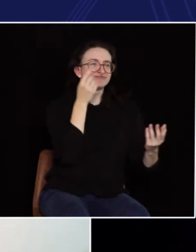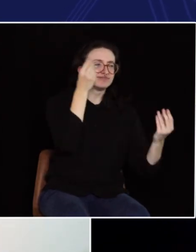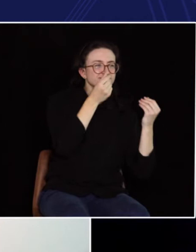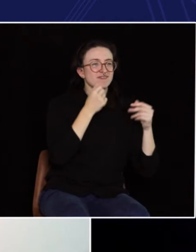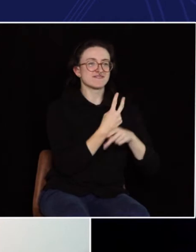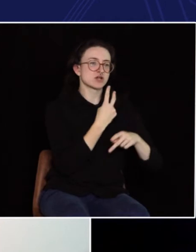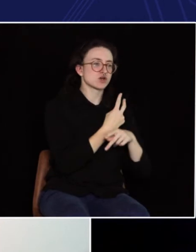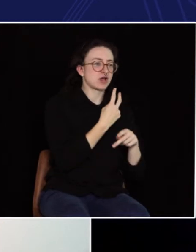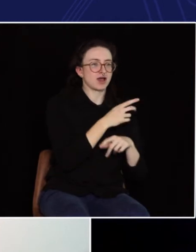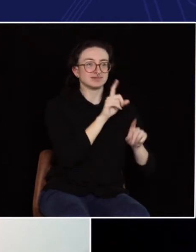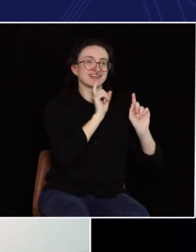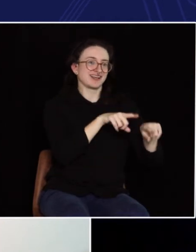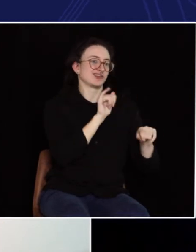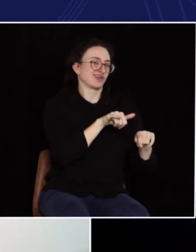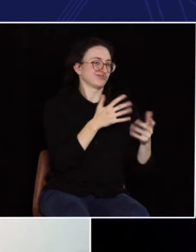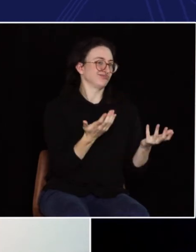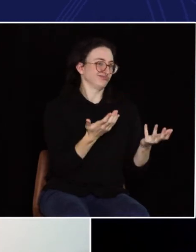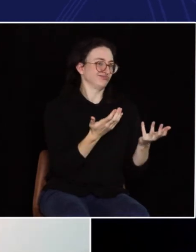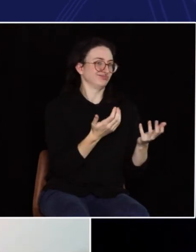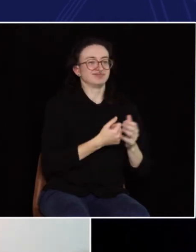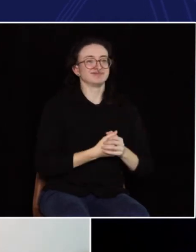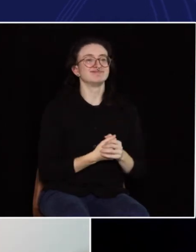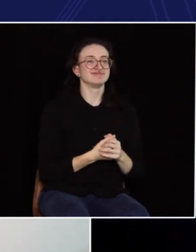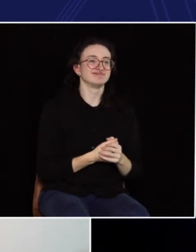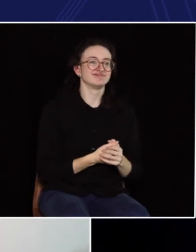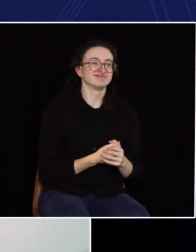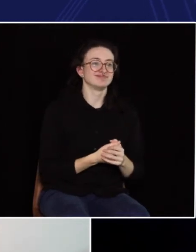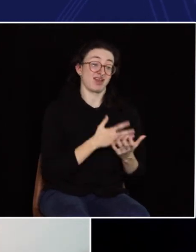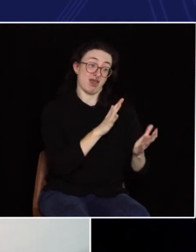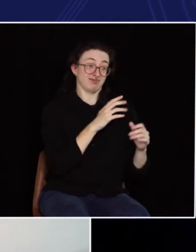you find out the answer to this question.